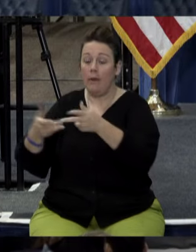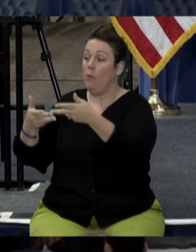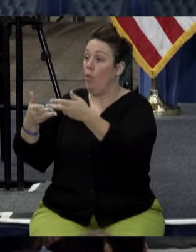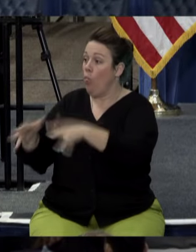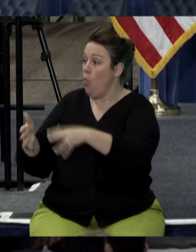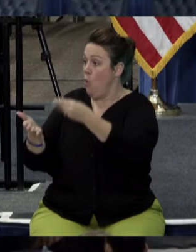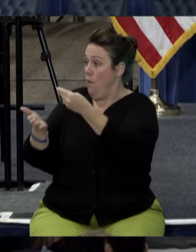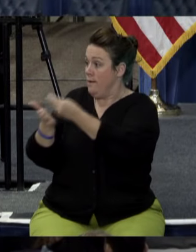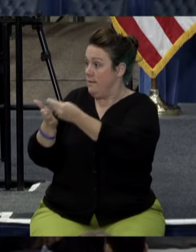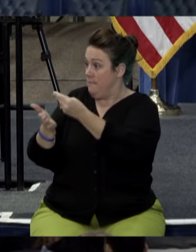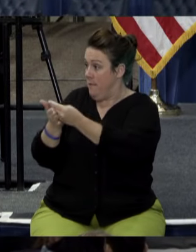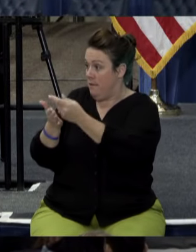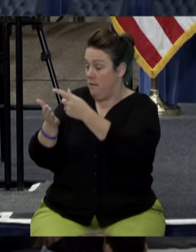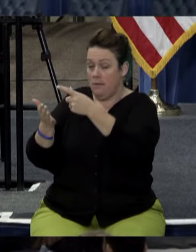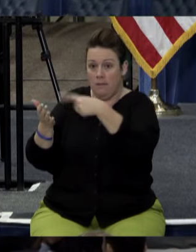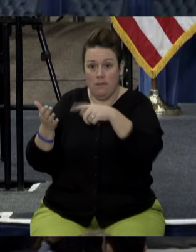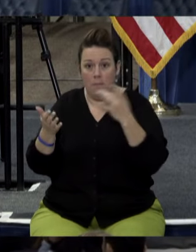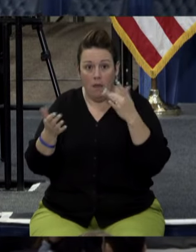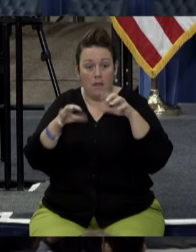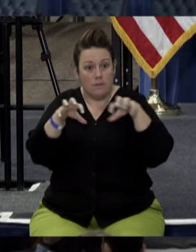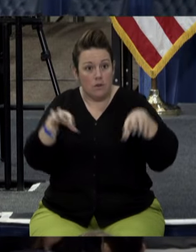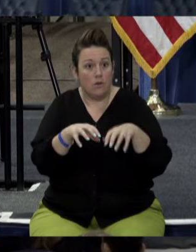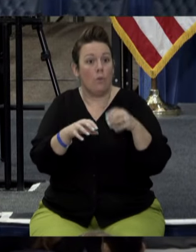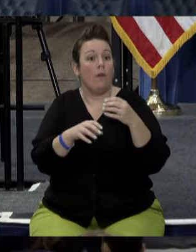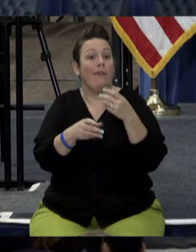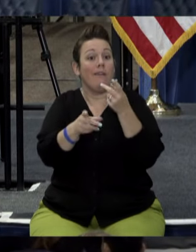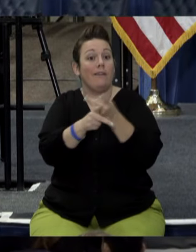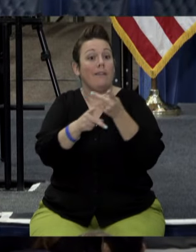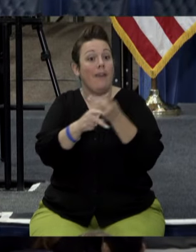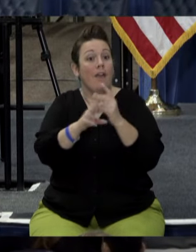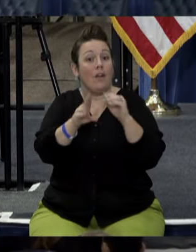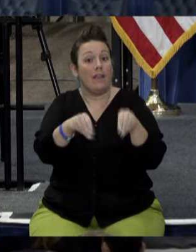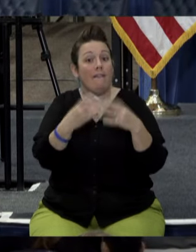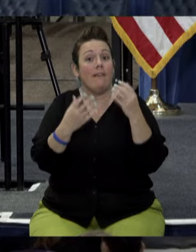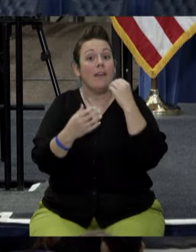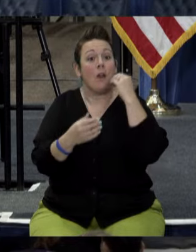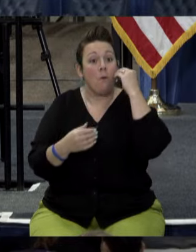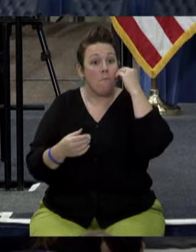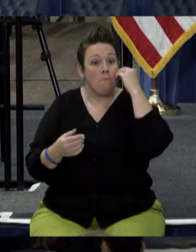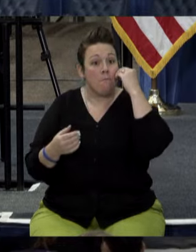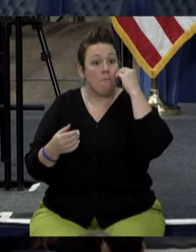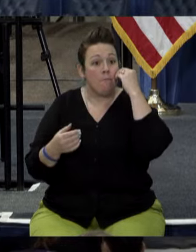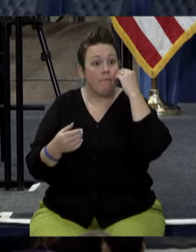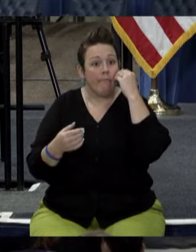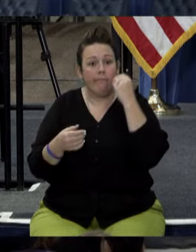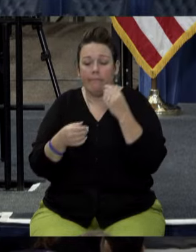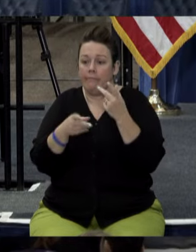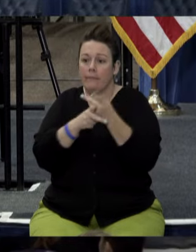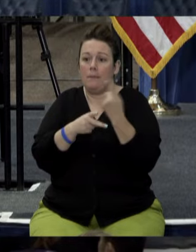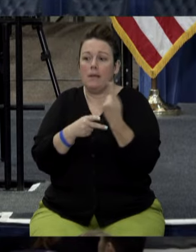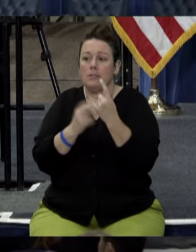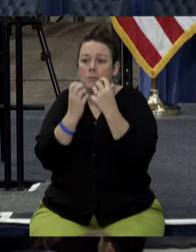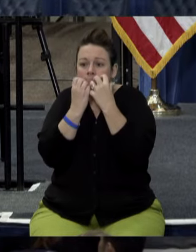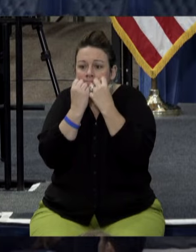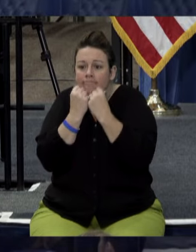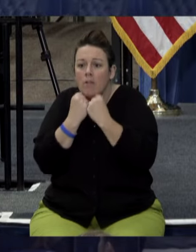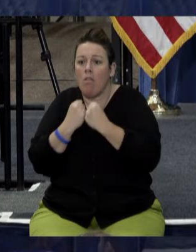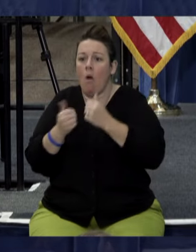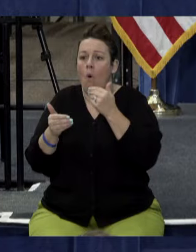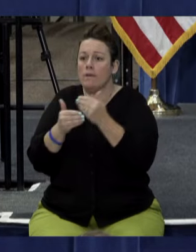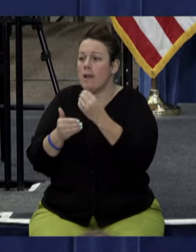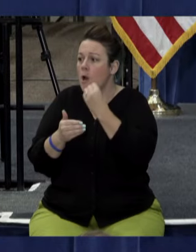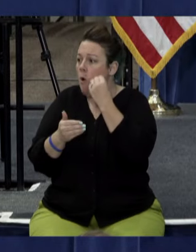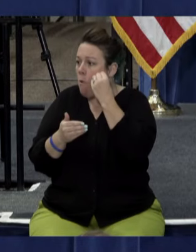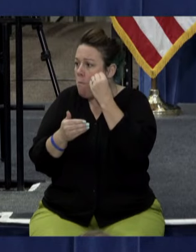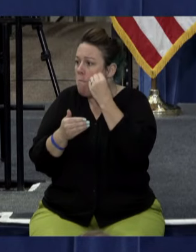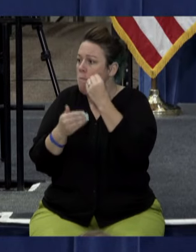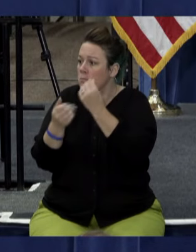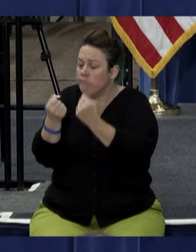They're doing something important. They're keeping somebody close at home with love and support.